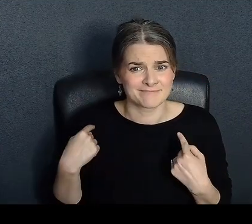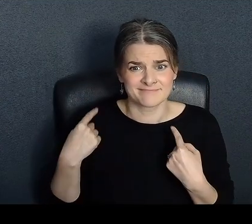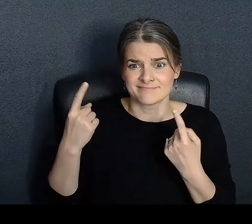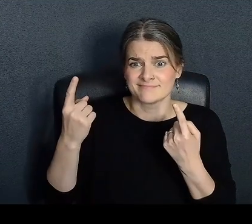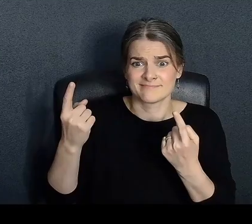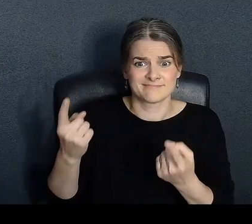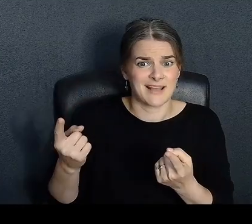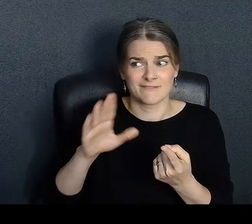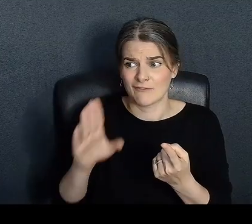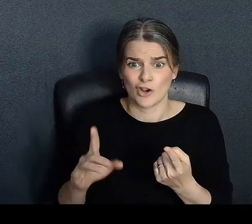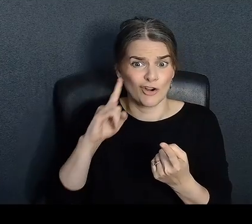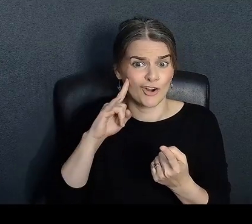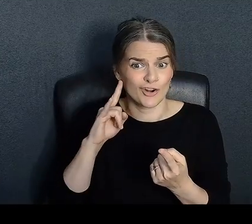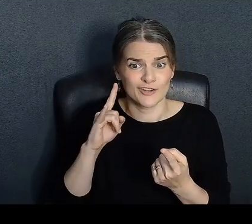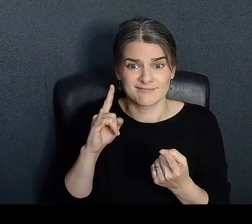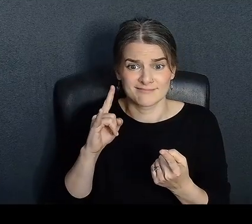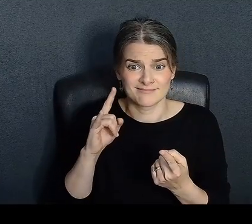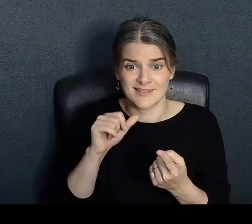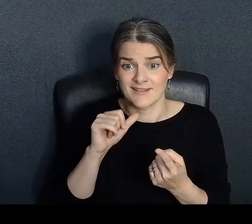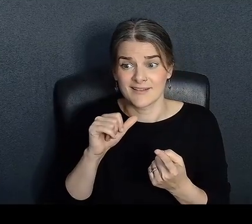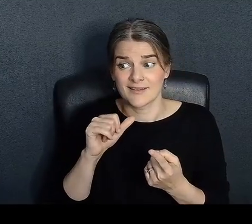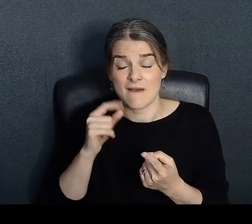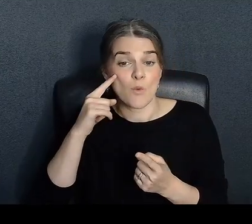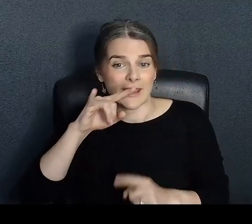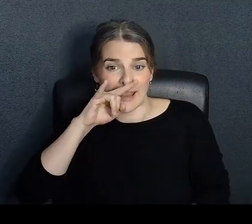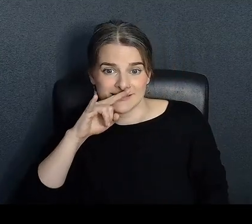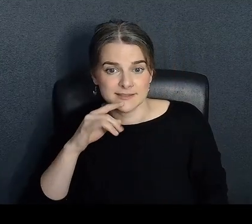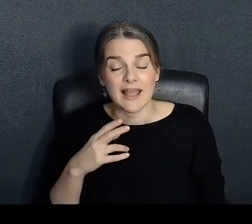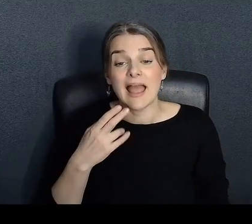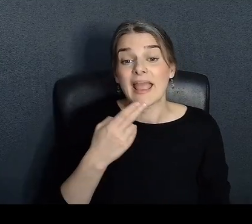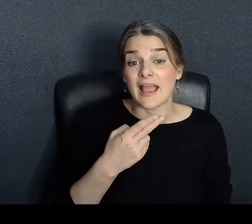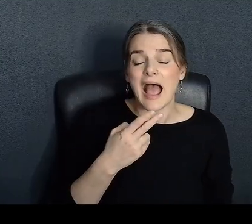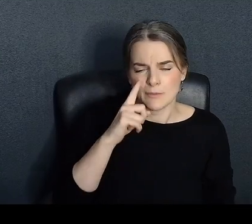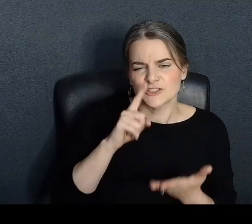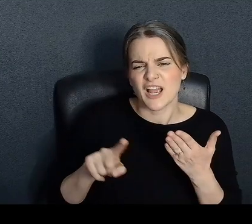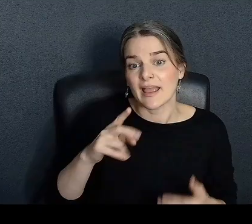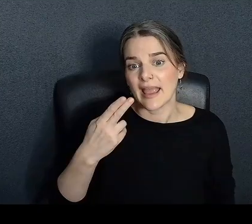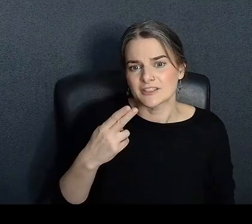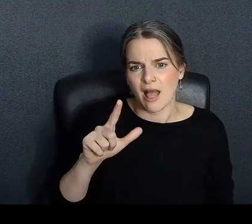Yeah, I would check with HLAA or even ask